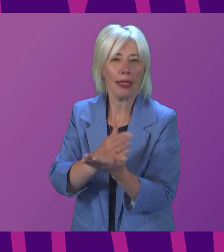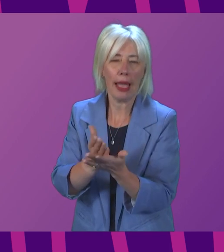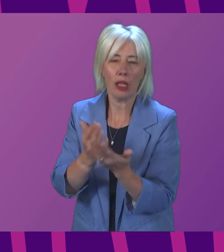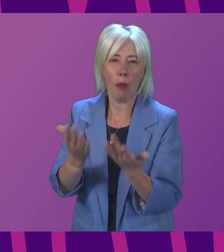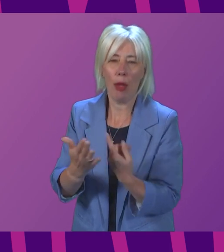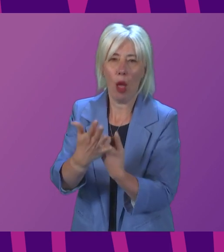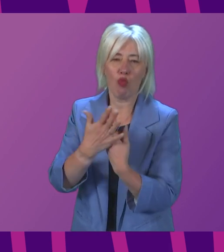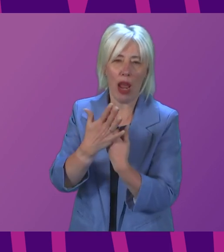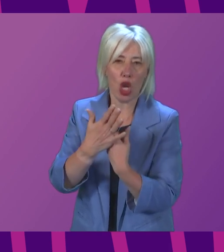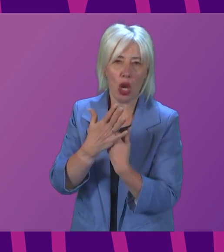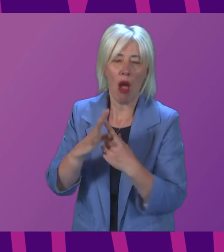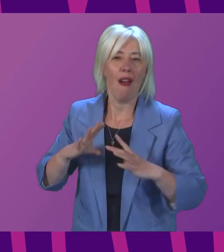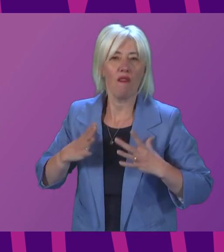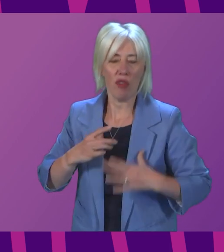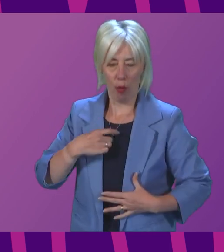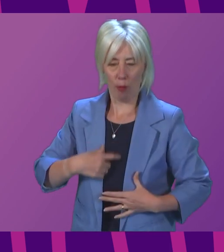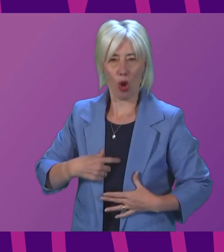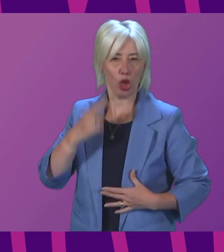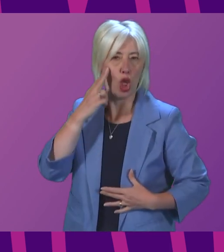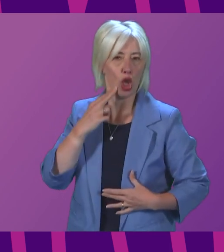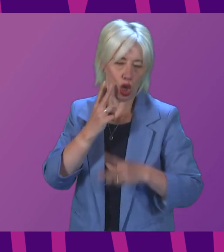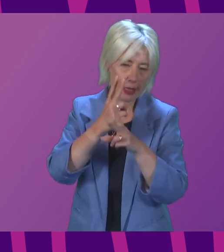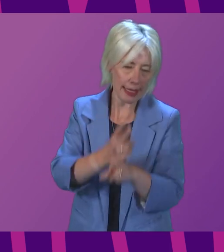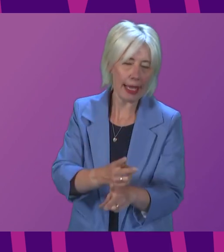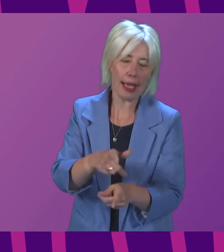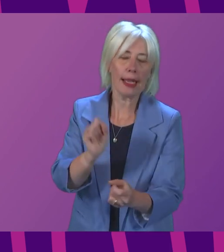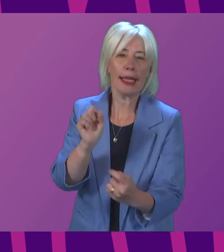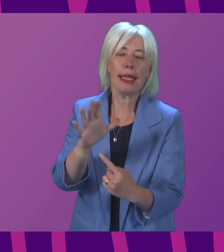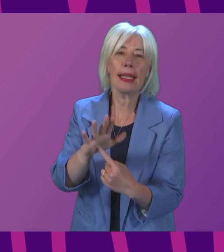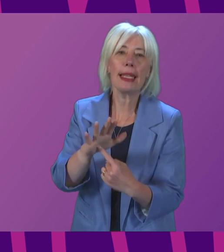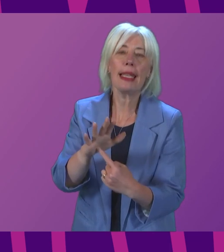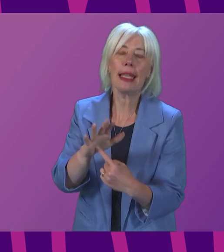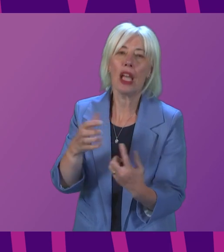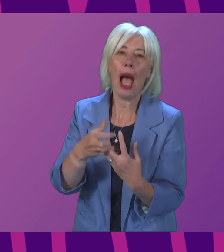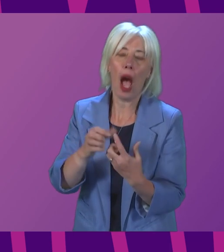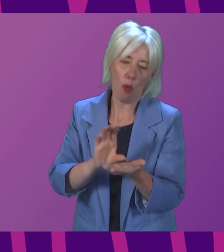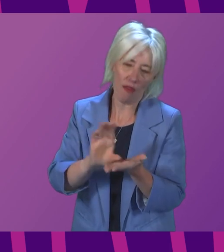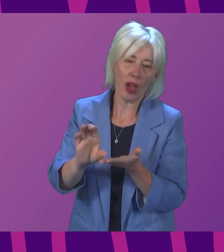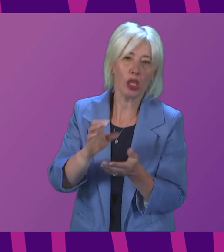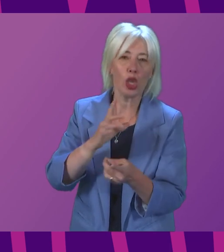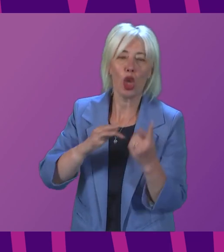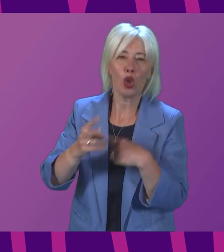Free personal and nursing care is a key part of how we fund social care in Scotland, and